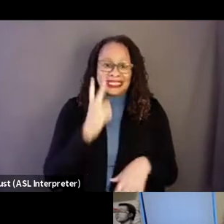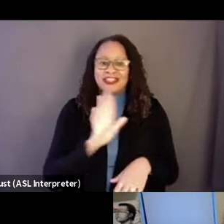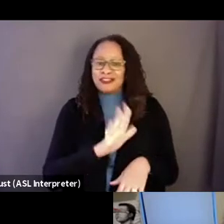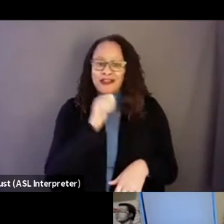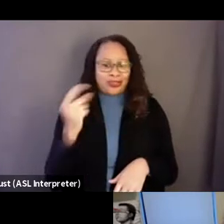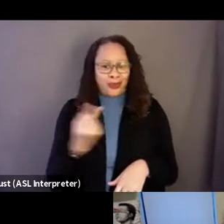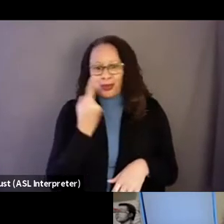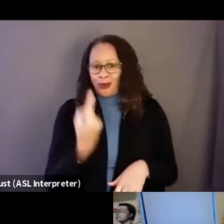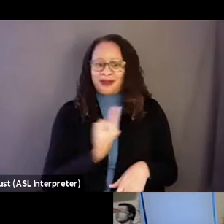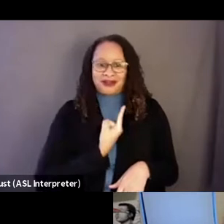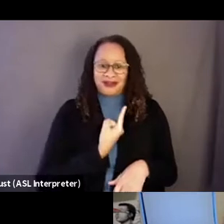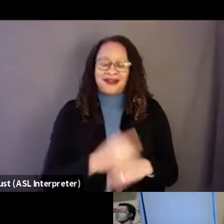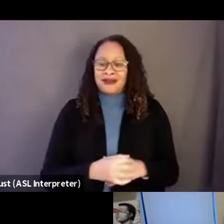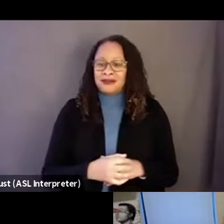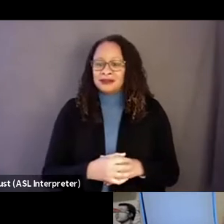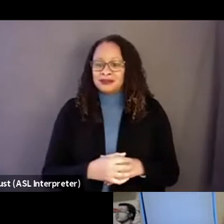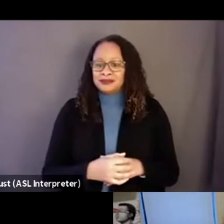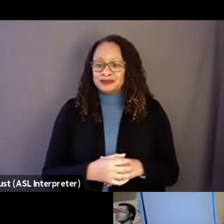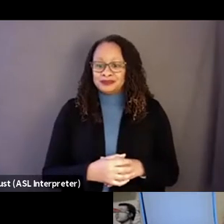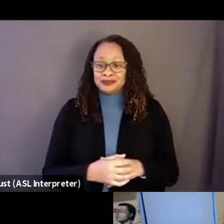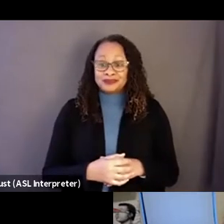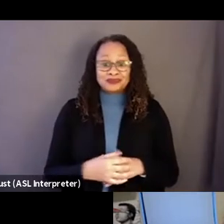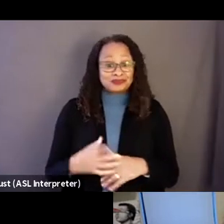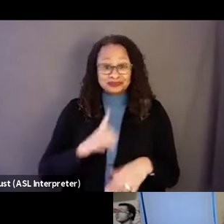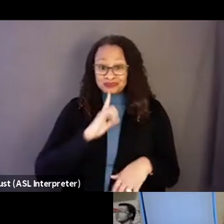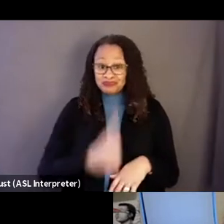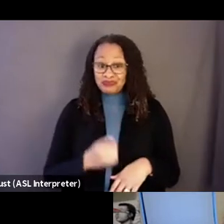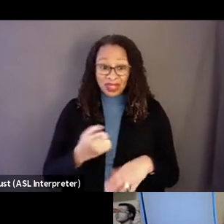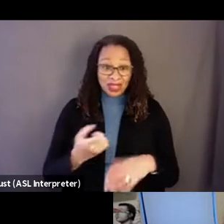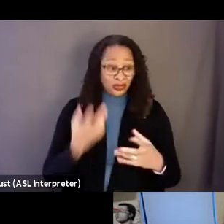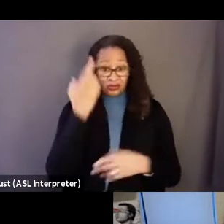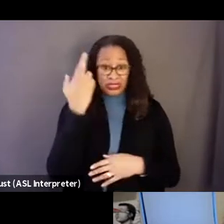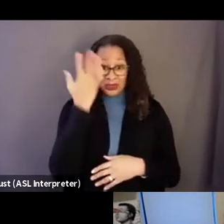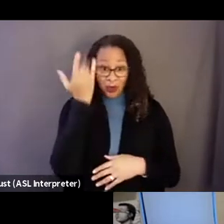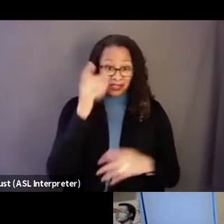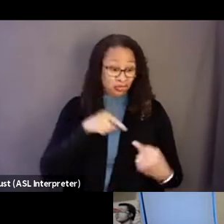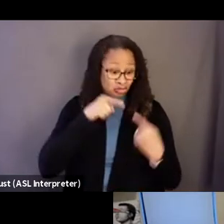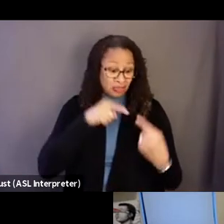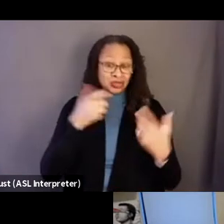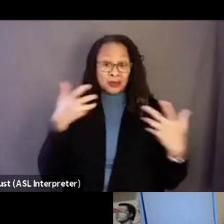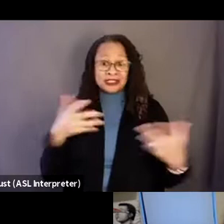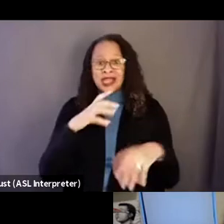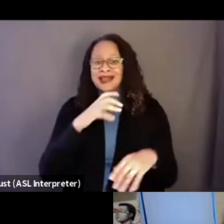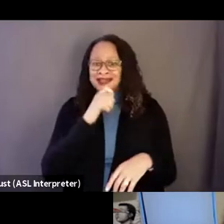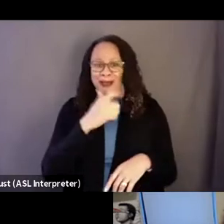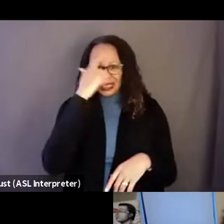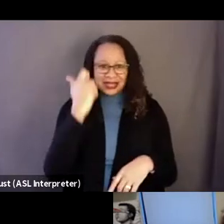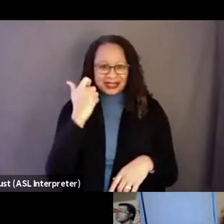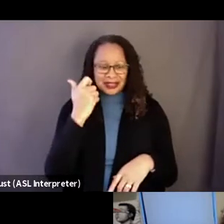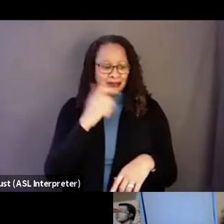And that in fact the reason that they're struggling so much is not because of any personal failures